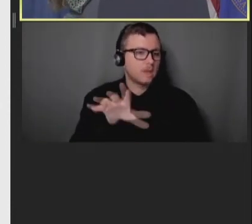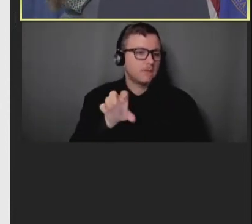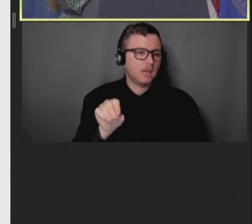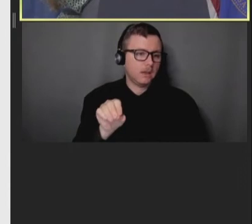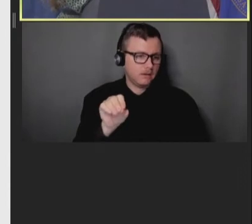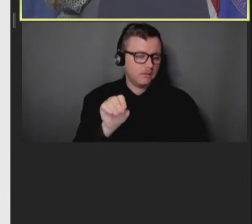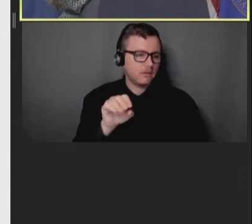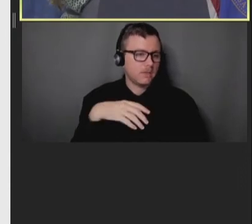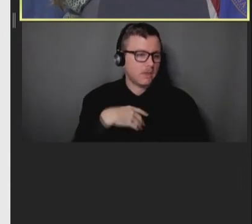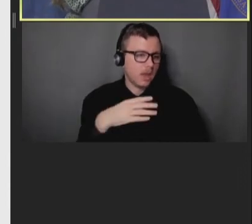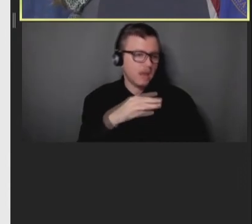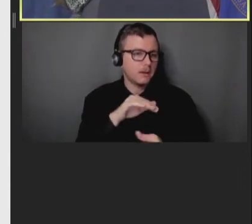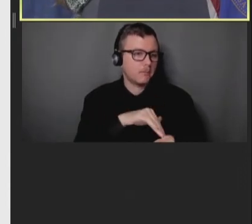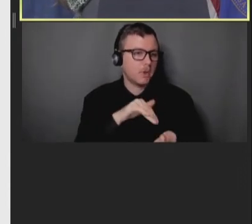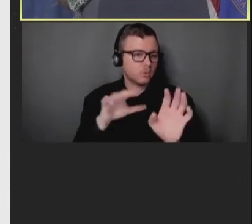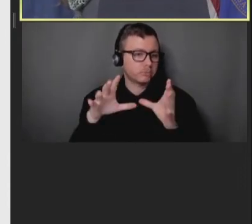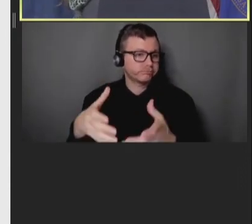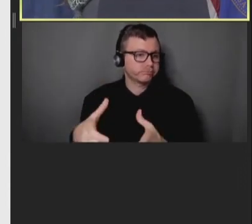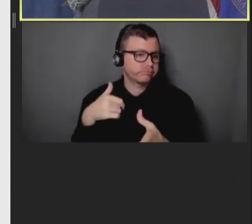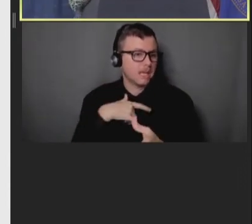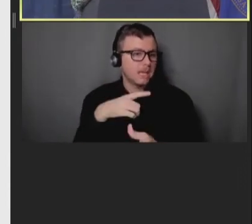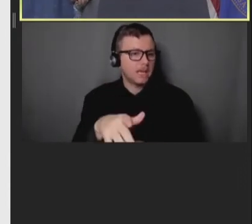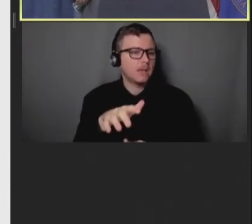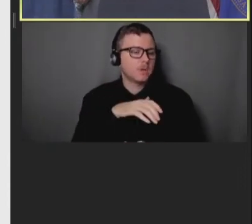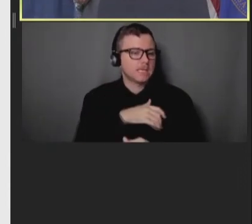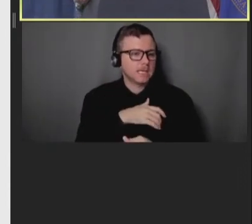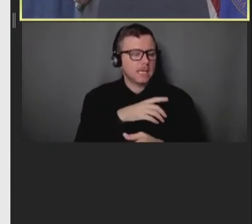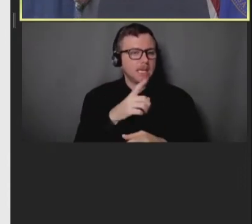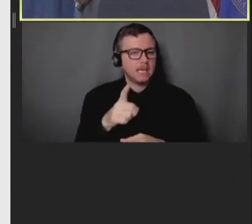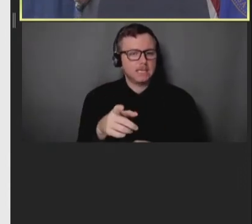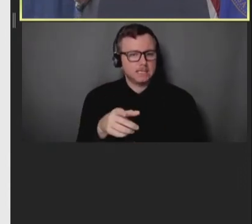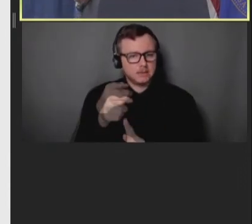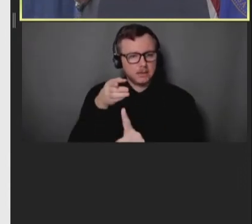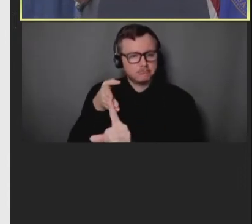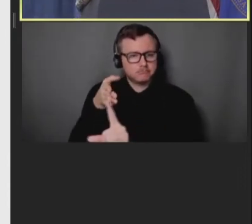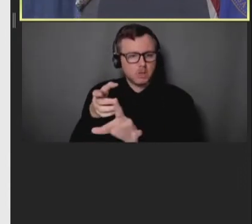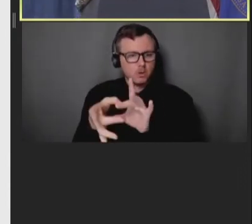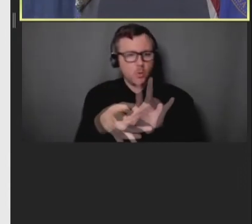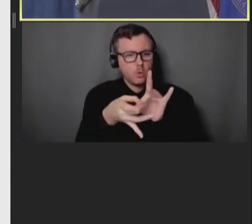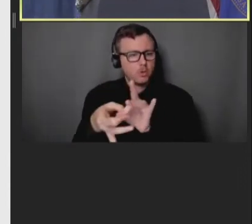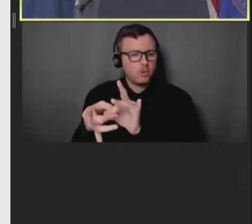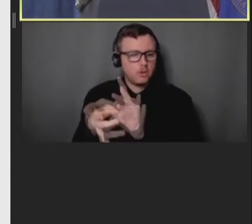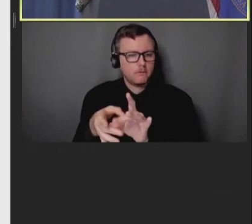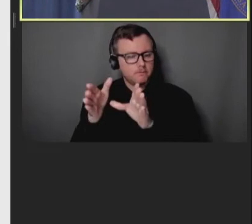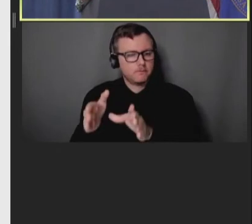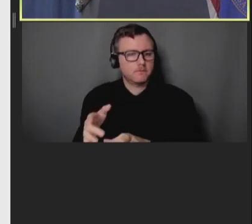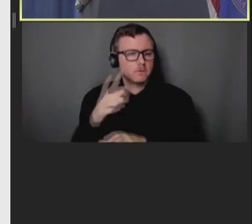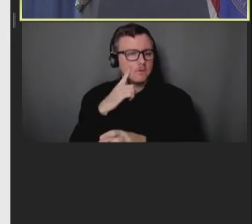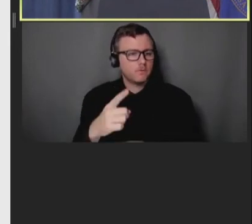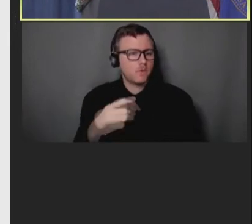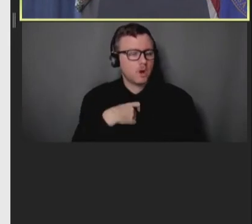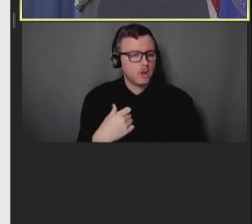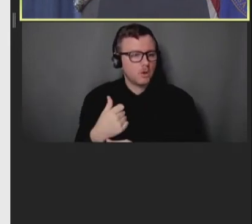He was the liaison between New Mexico's armed forces, or reserve response, and the New Mexico